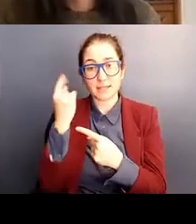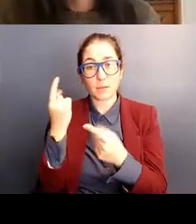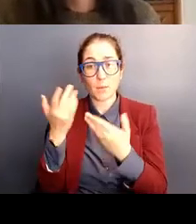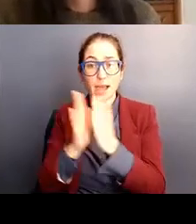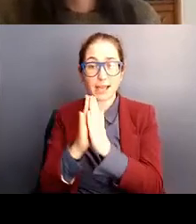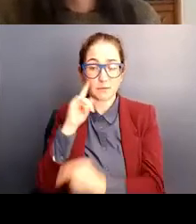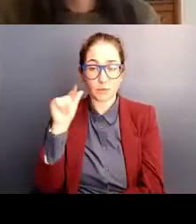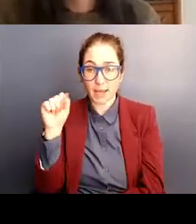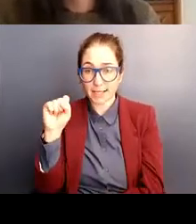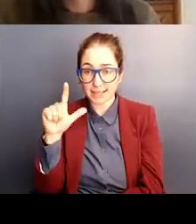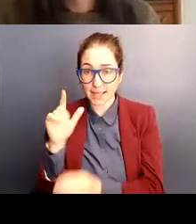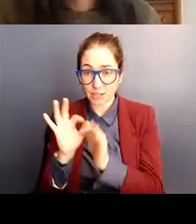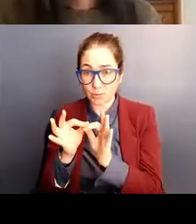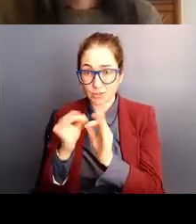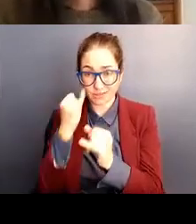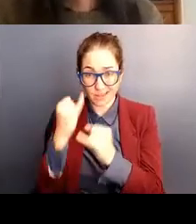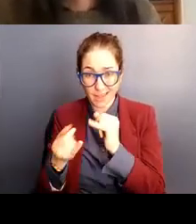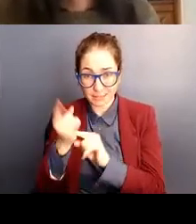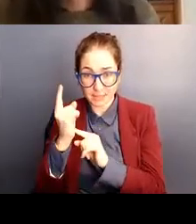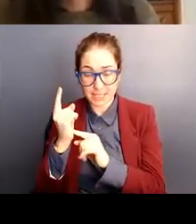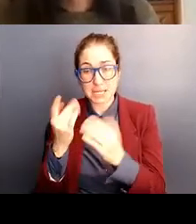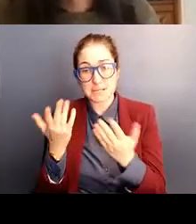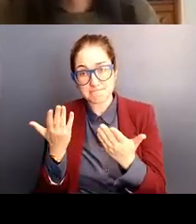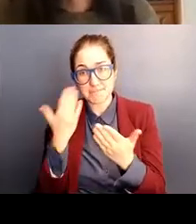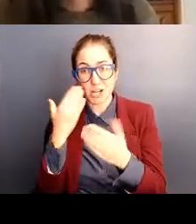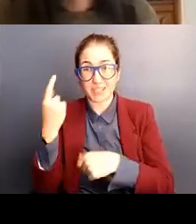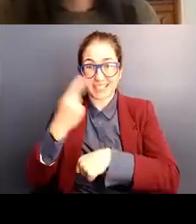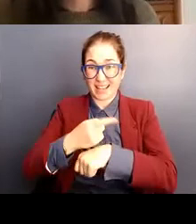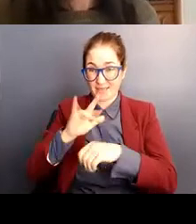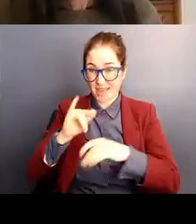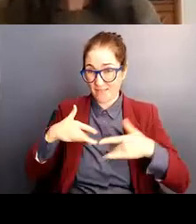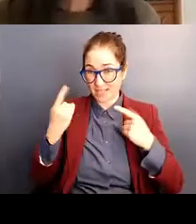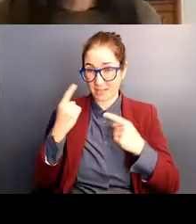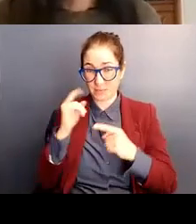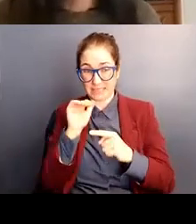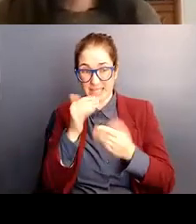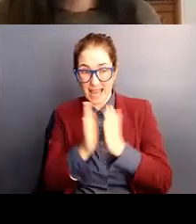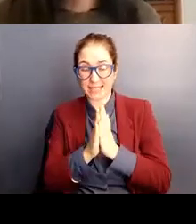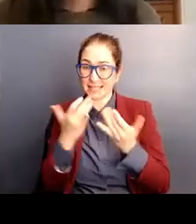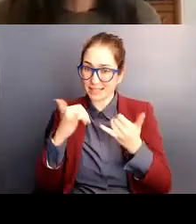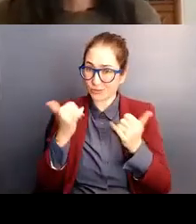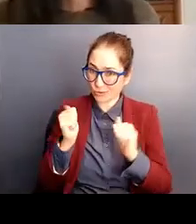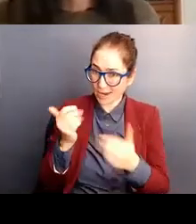interpretation last minute, it's the day of the event, someone's asking. You still should try to provide it. It might be hard to